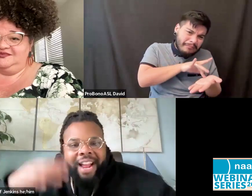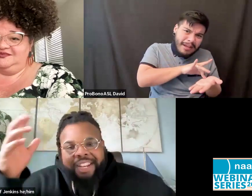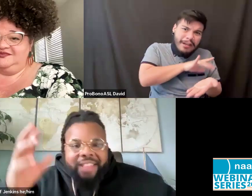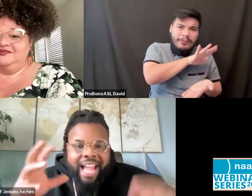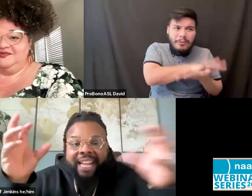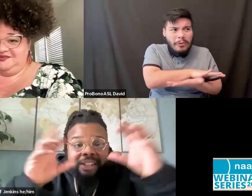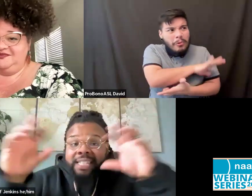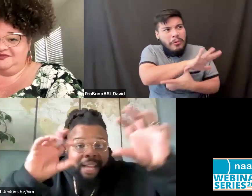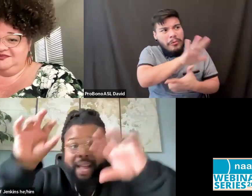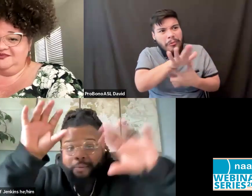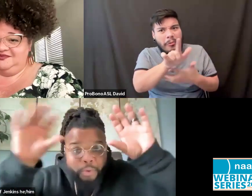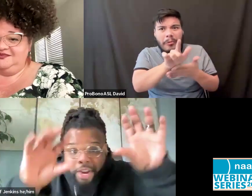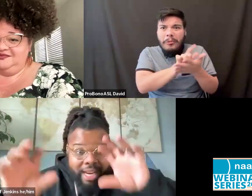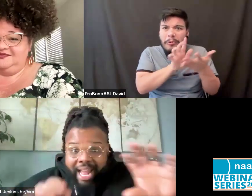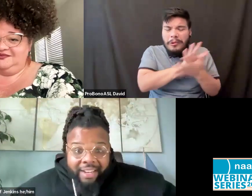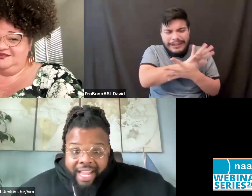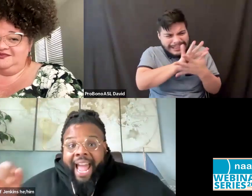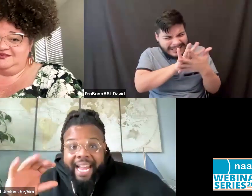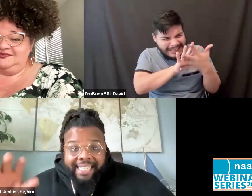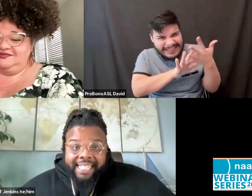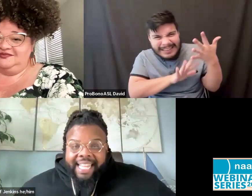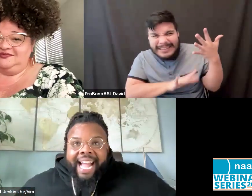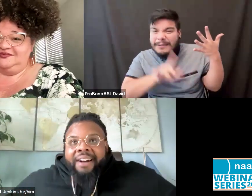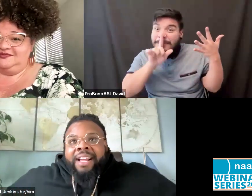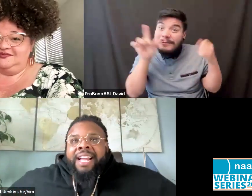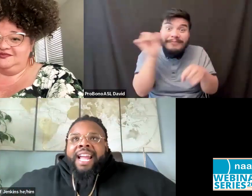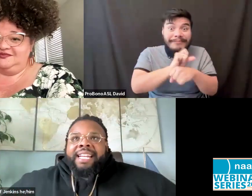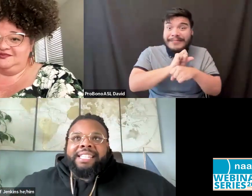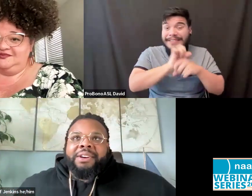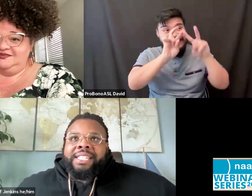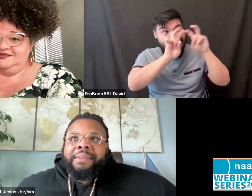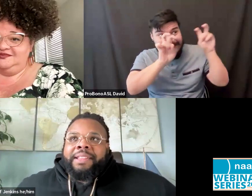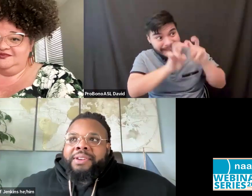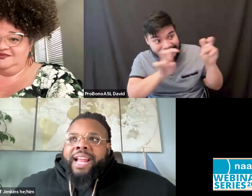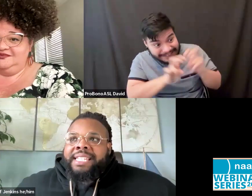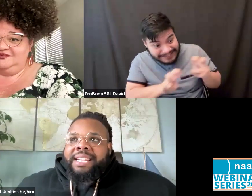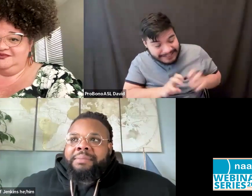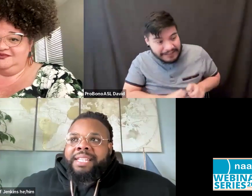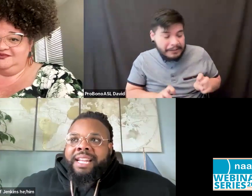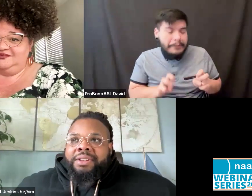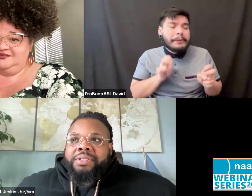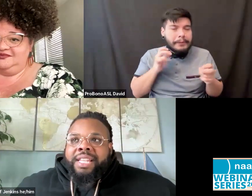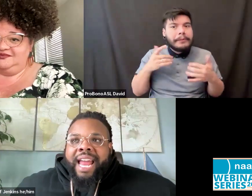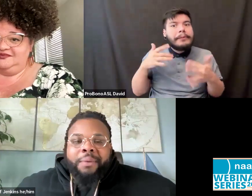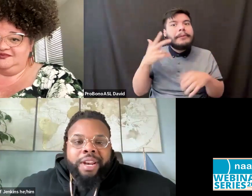I could do that. Like, so I just kept like, really, like hash this thing out. And so it took me three days to come to the conclusion that I wanted